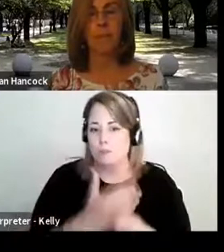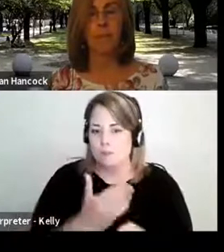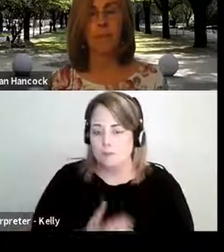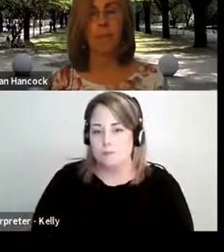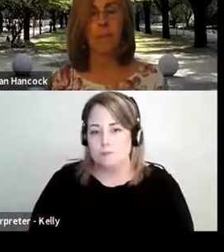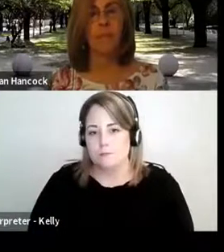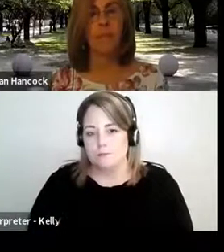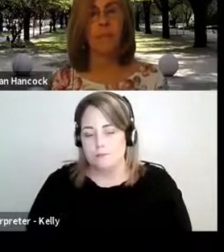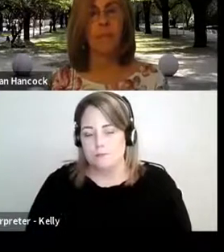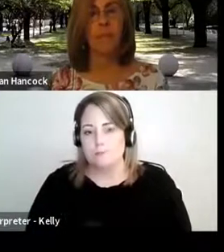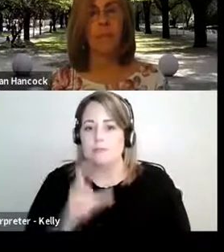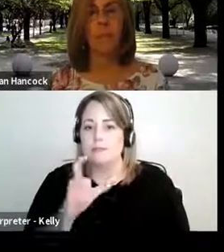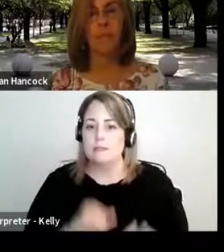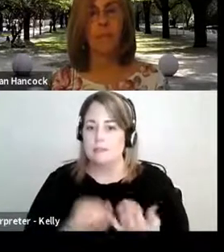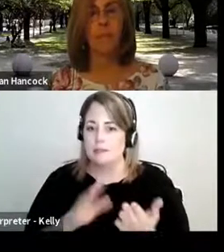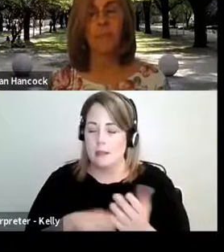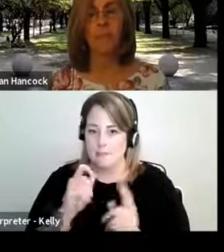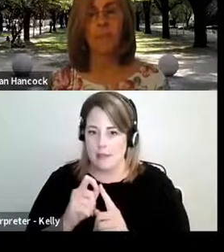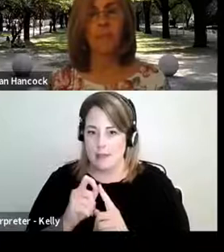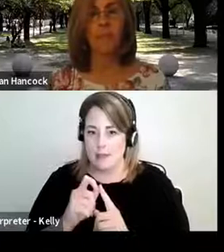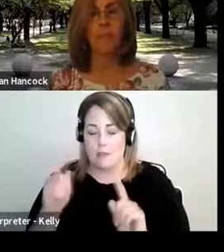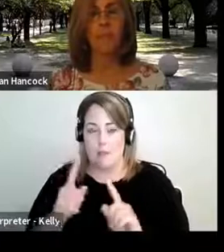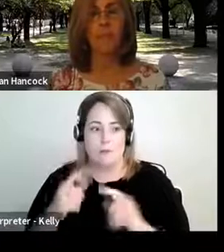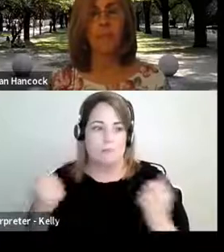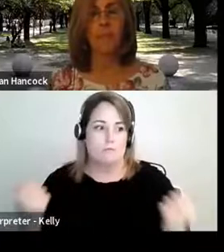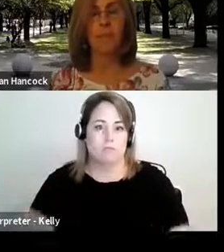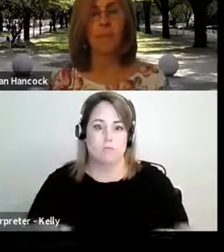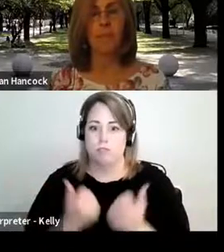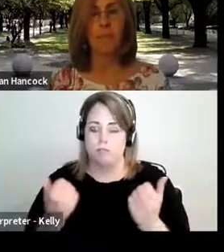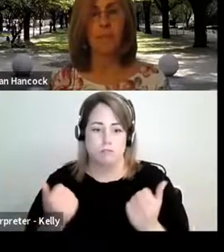CSMP is presently over-subscribed and under-resourced and because